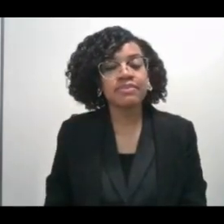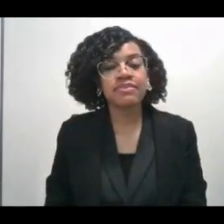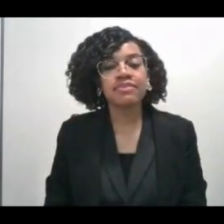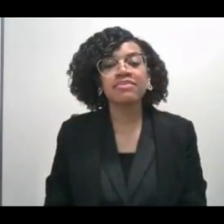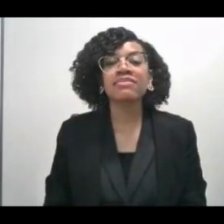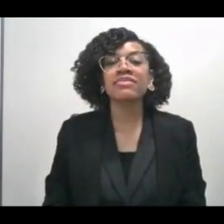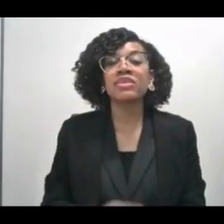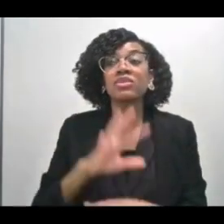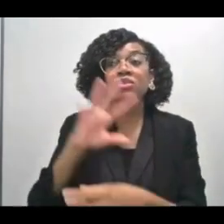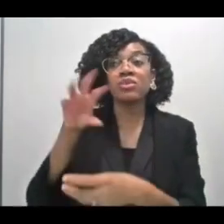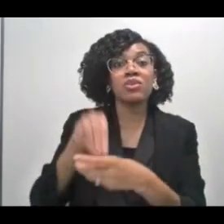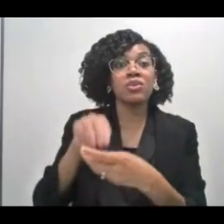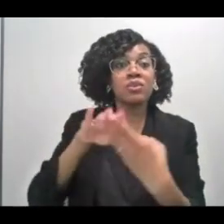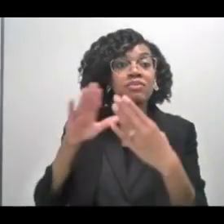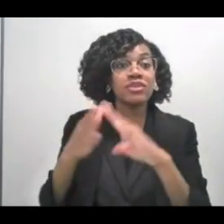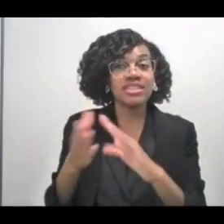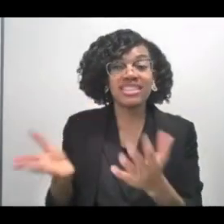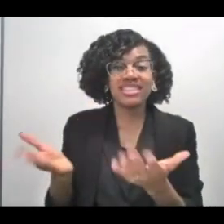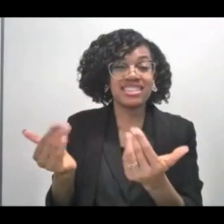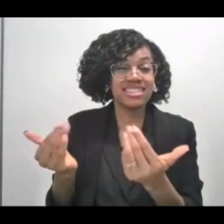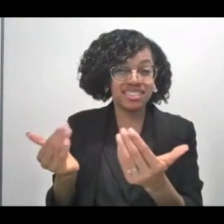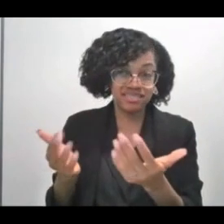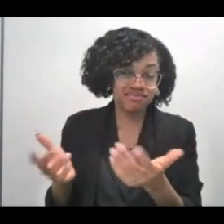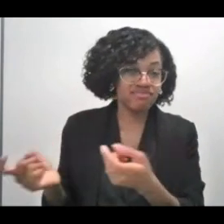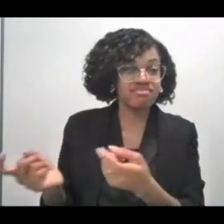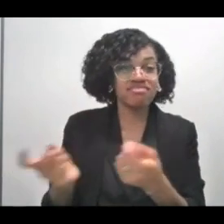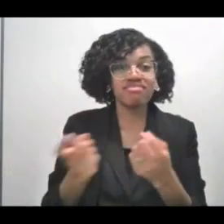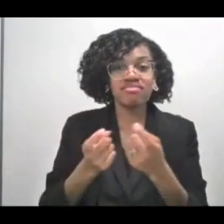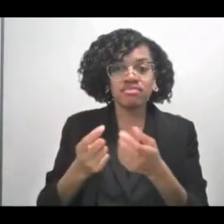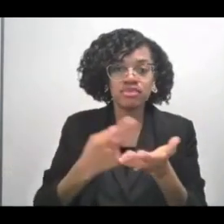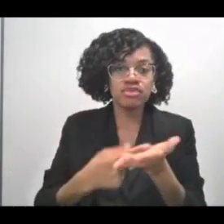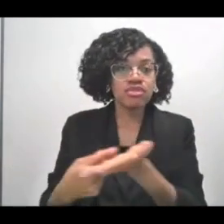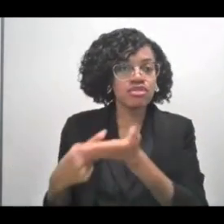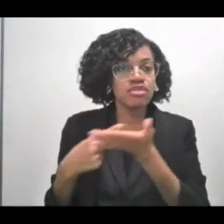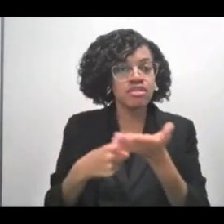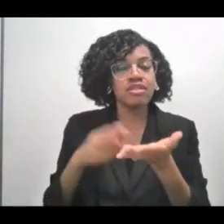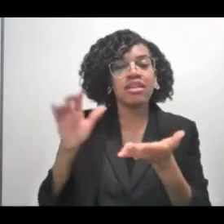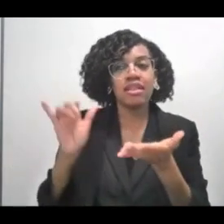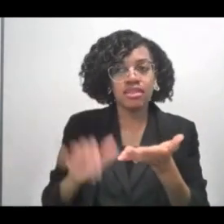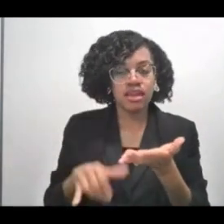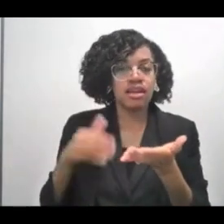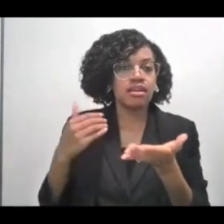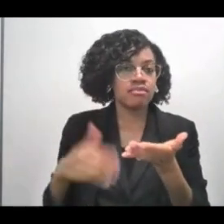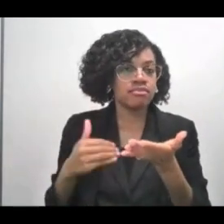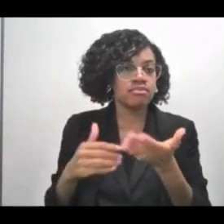is a skill that we see being integral to equity centered